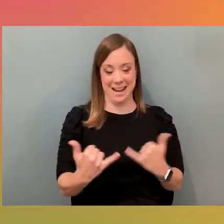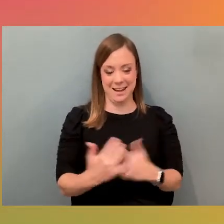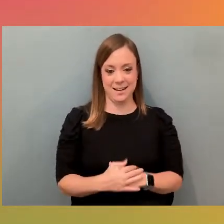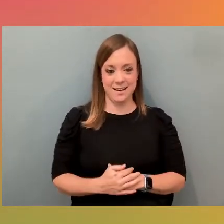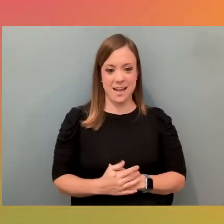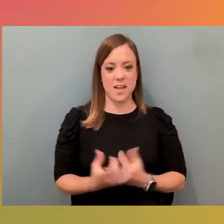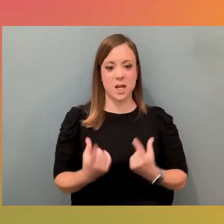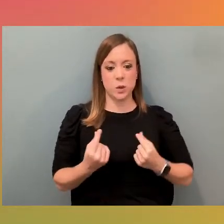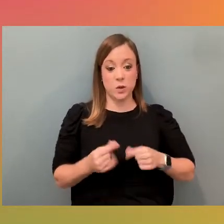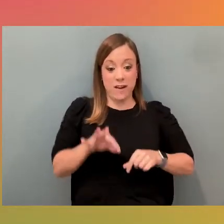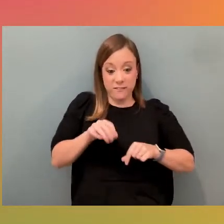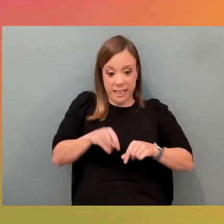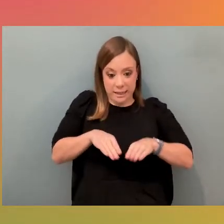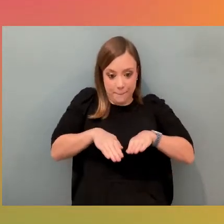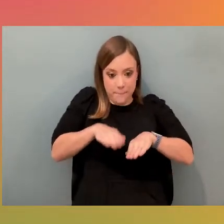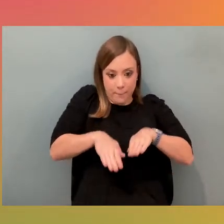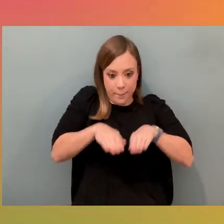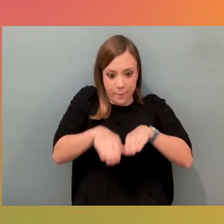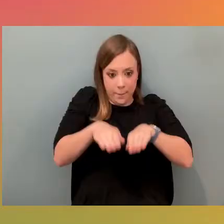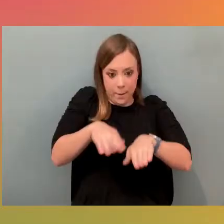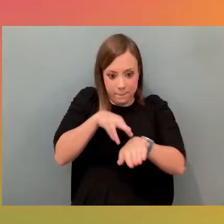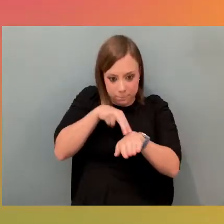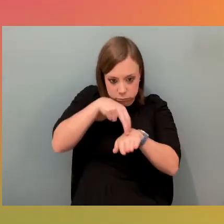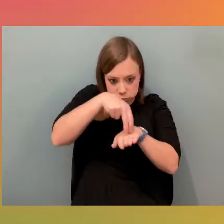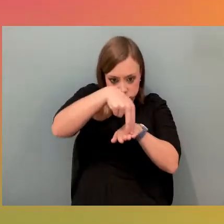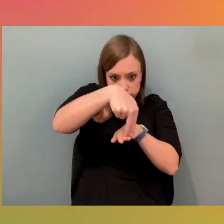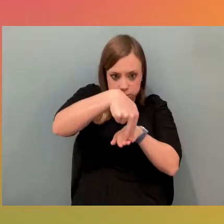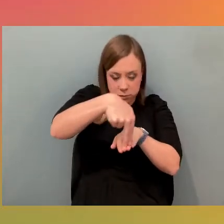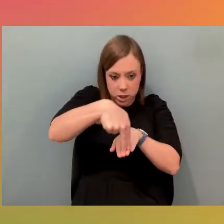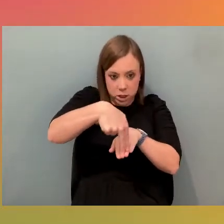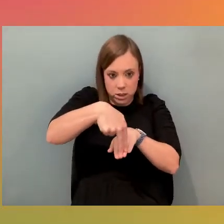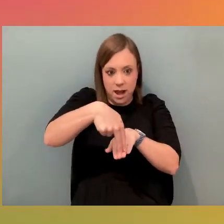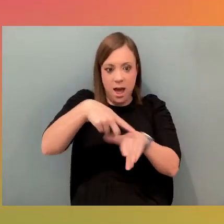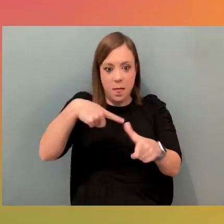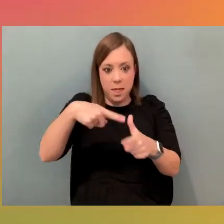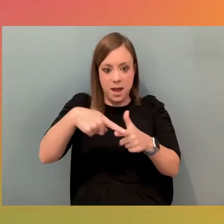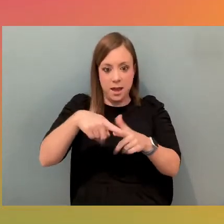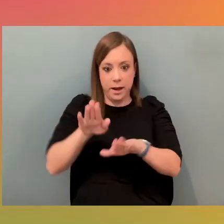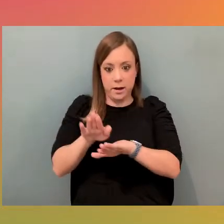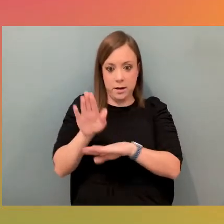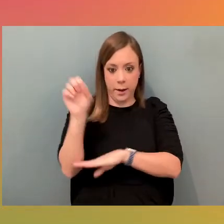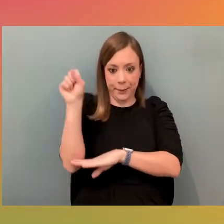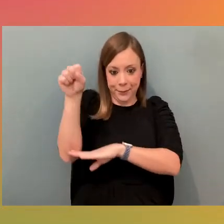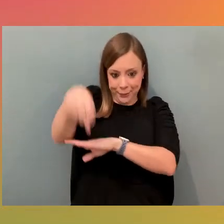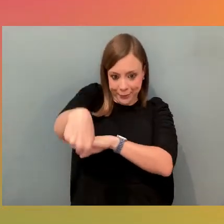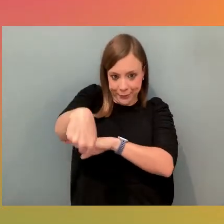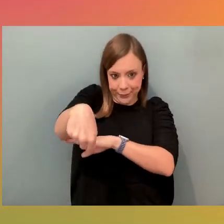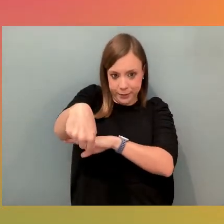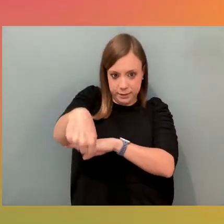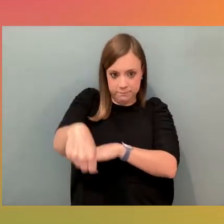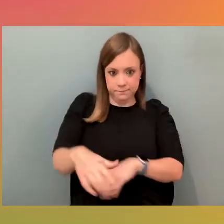PROBABLY MOST OF US. THEN YOU WILL WALK YOUR FEET